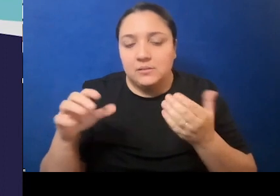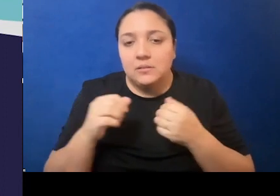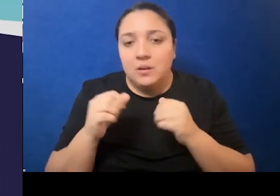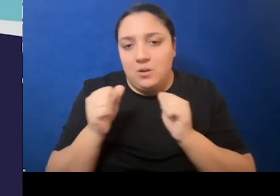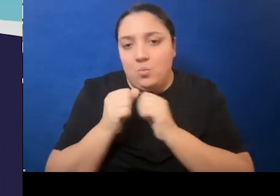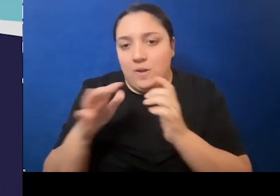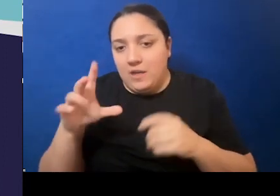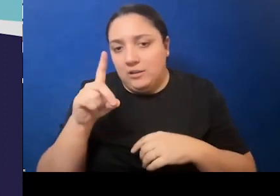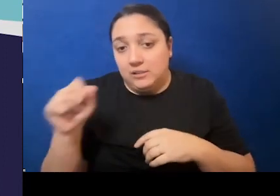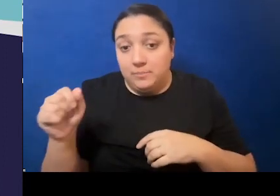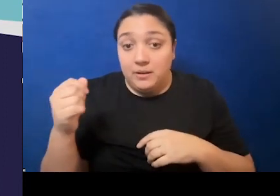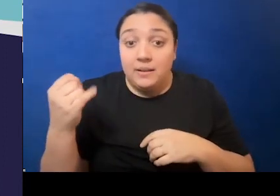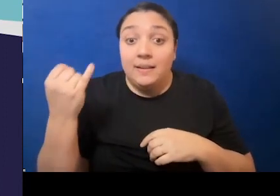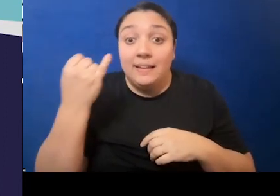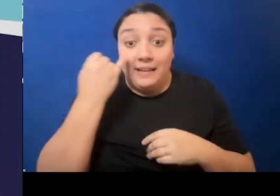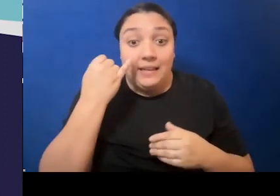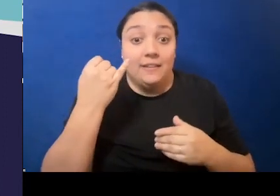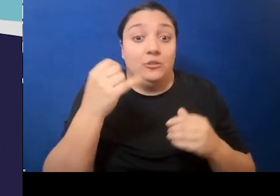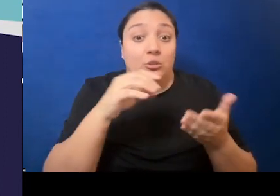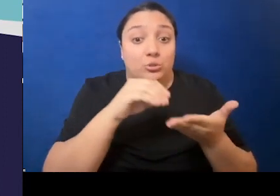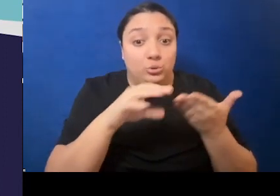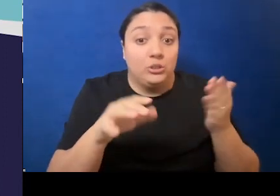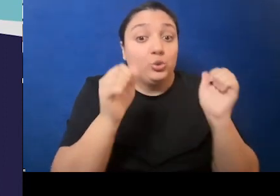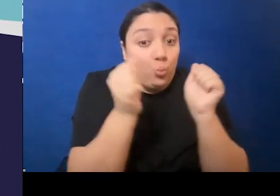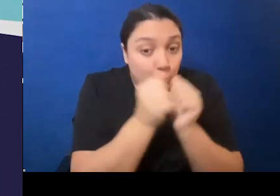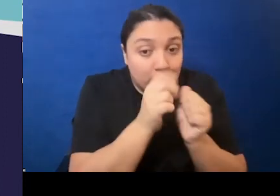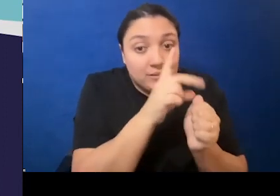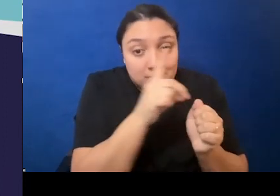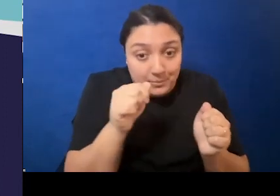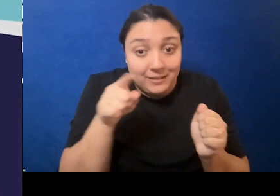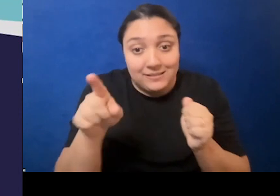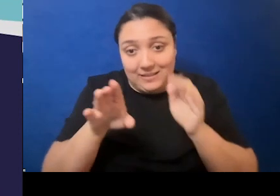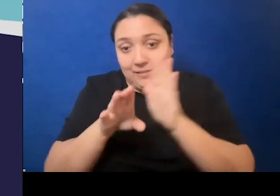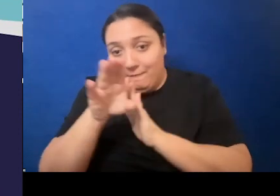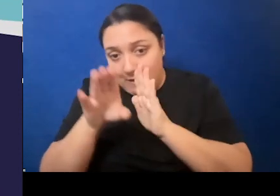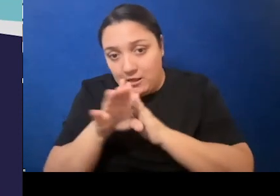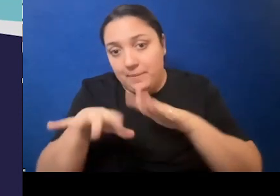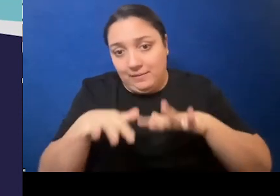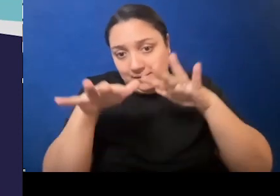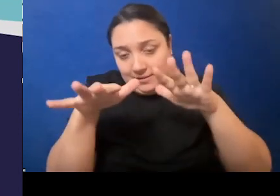STUDENTS WITH DISABILITIES AND WITH ANXIETY IT IS VERY COMMON